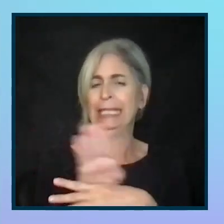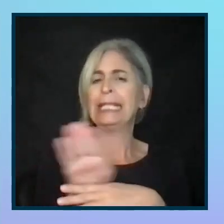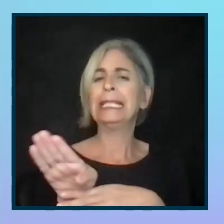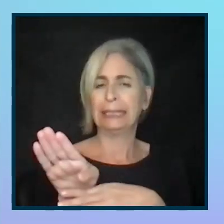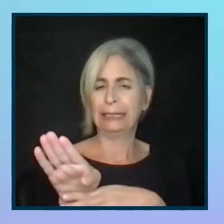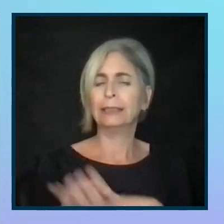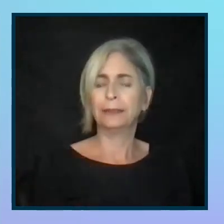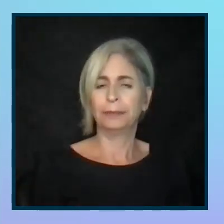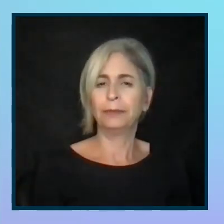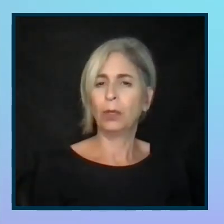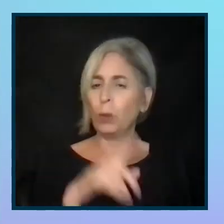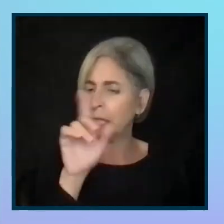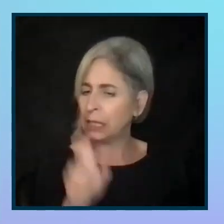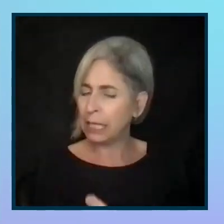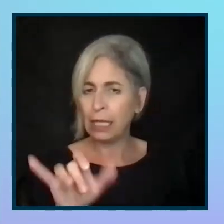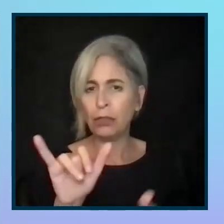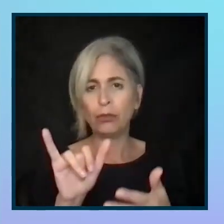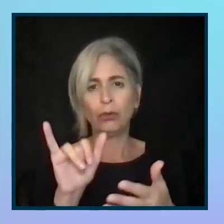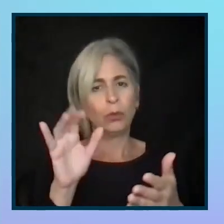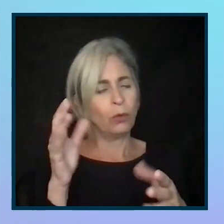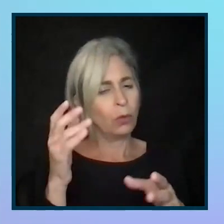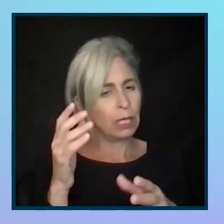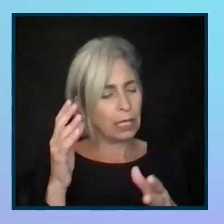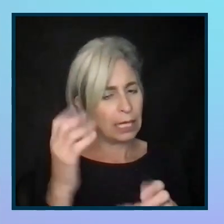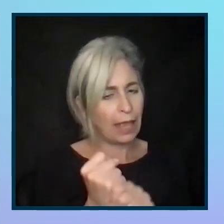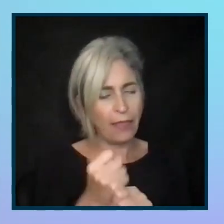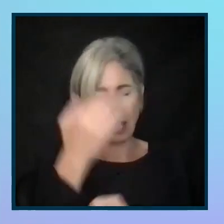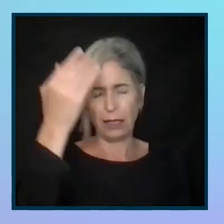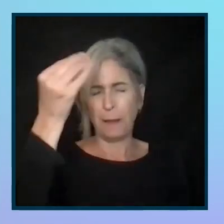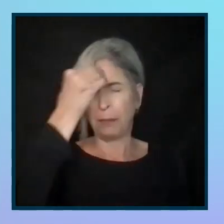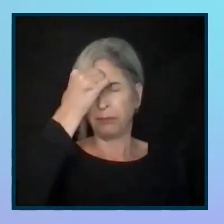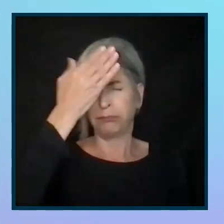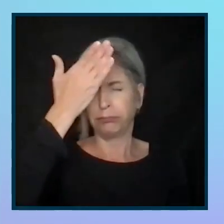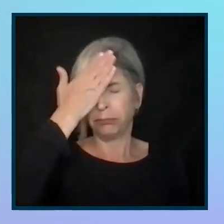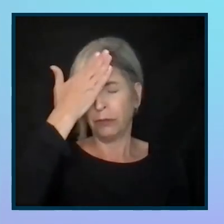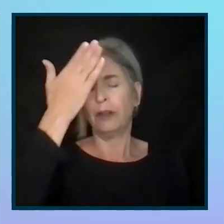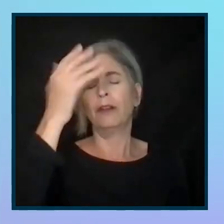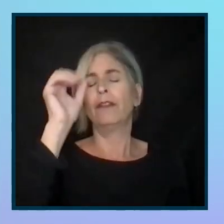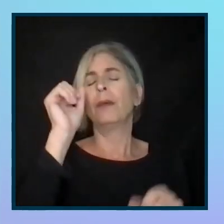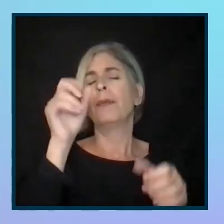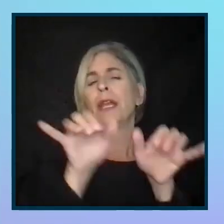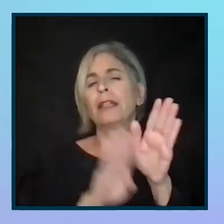We need to get that on the developers' job requirements as well, but we're working on that.